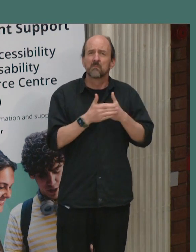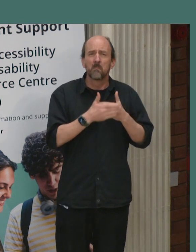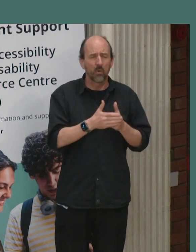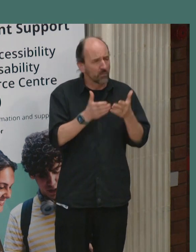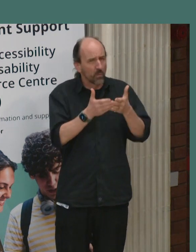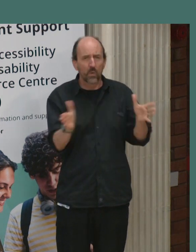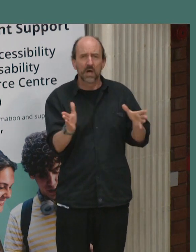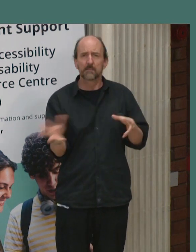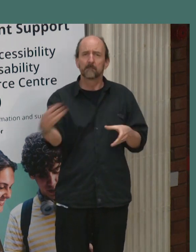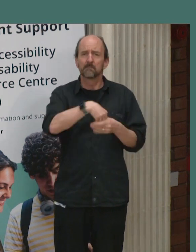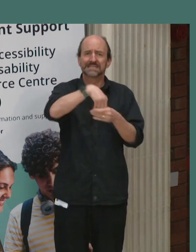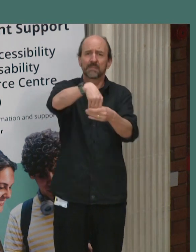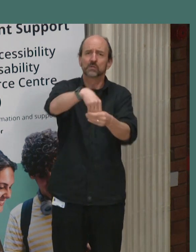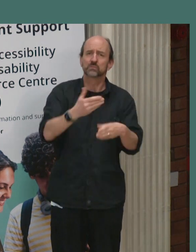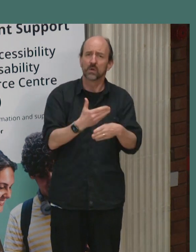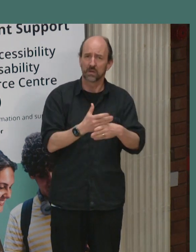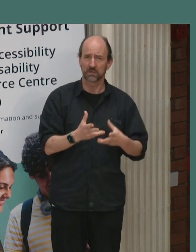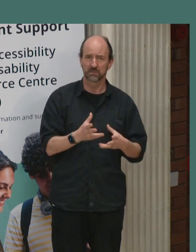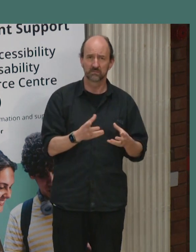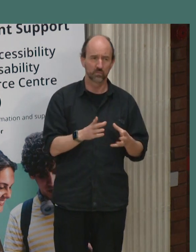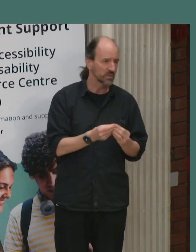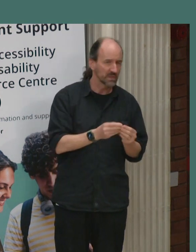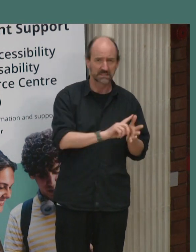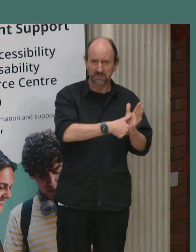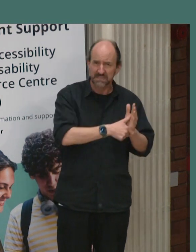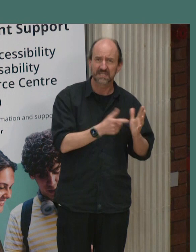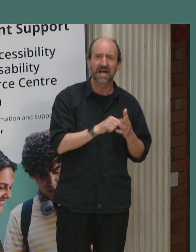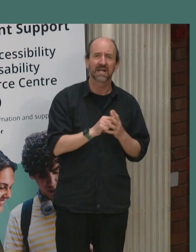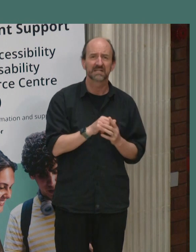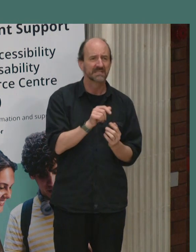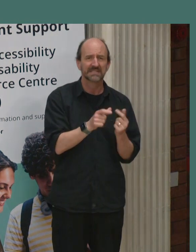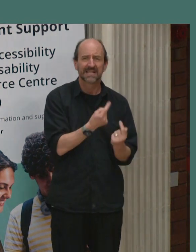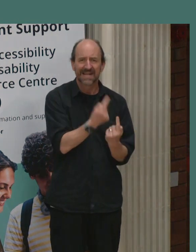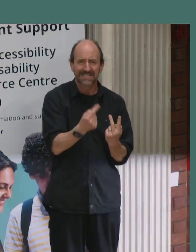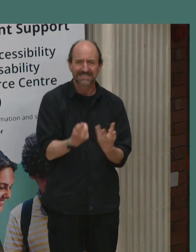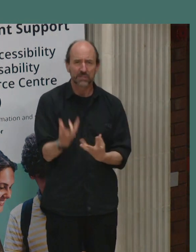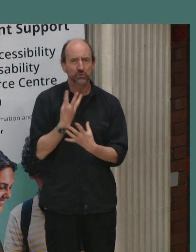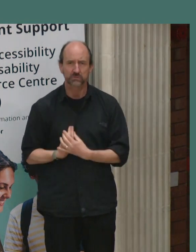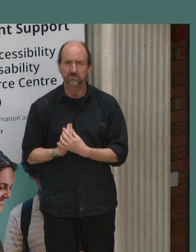respect of disability, as well as in respect of other intersecting facets of underrepresentation;